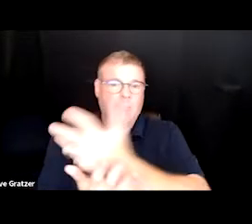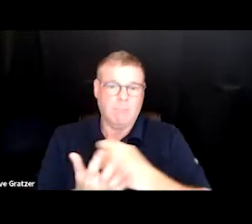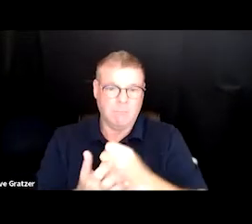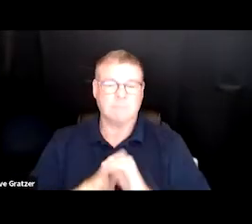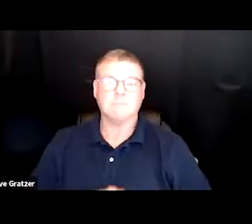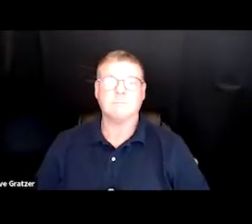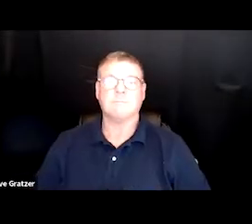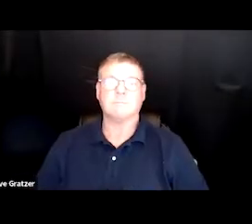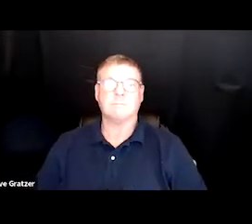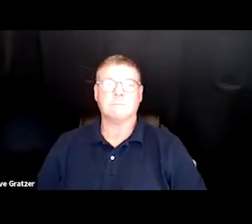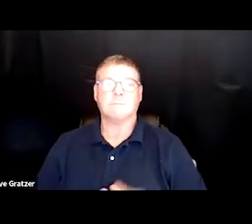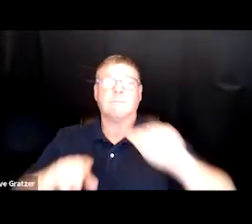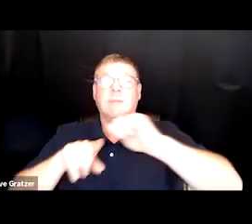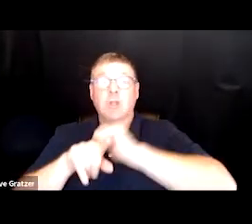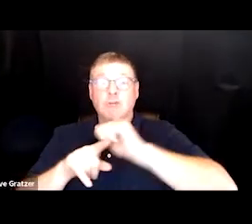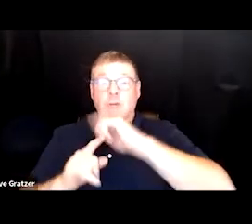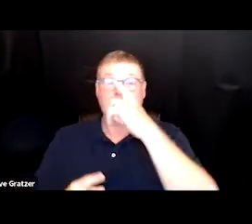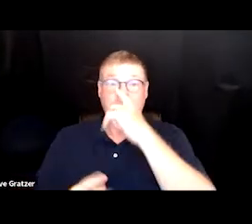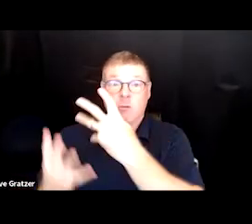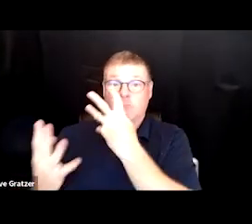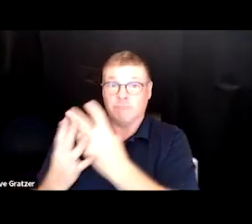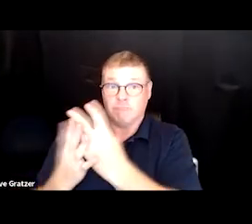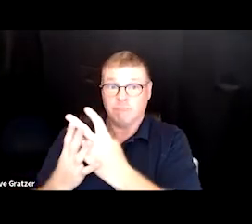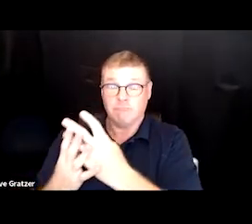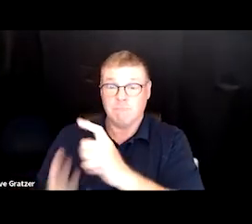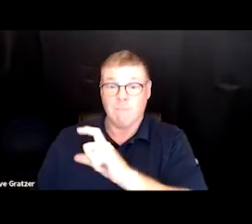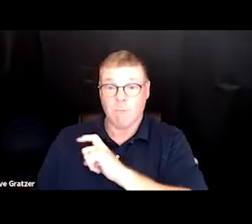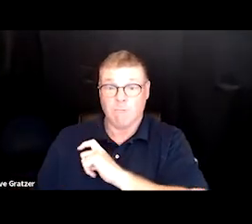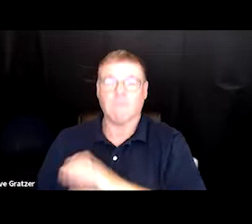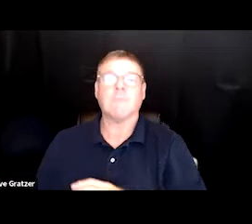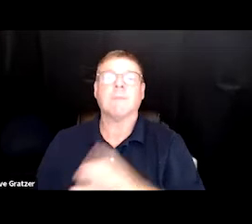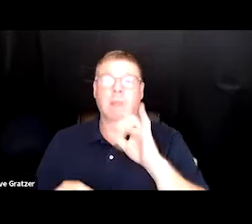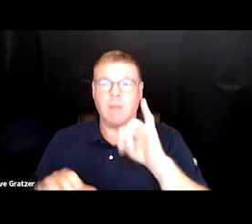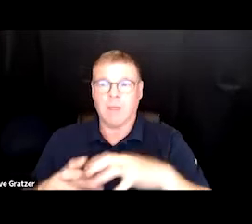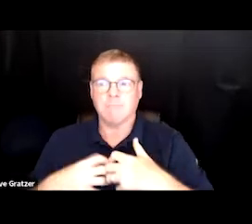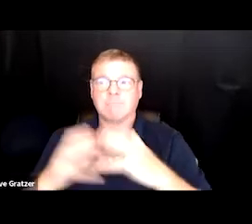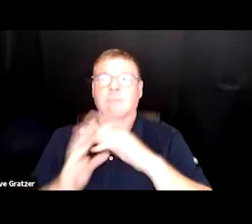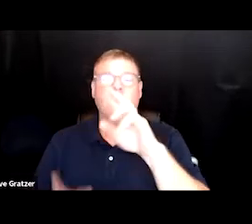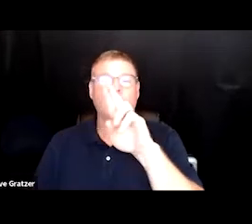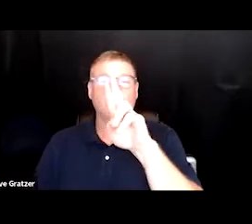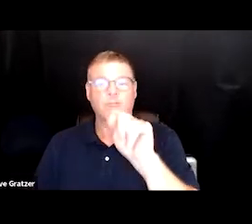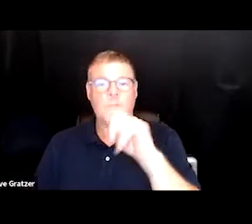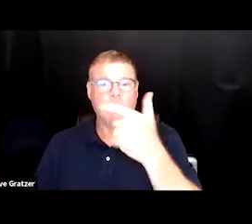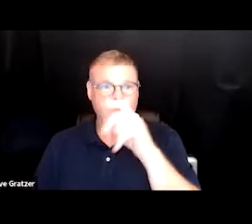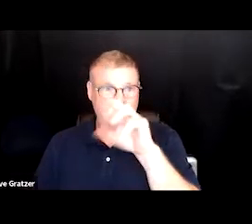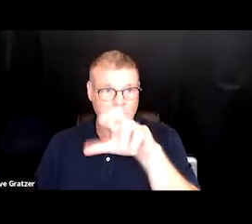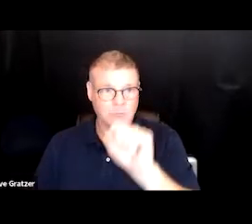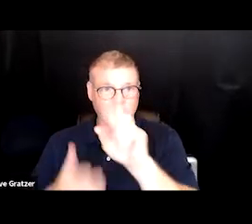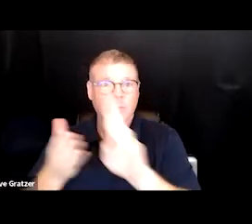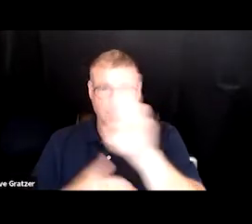Training for correctional officers was accomplished by Rutgers University, who would also done similar training